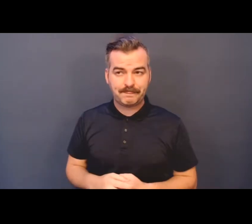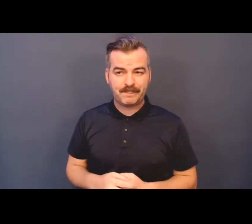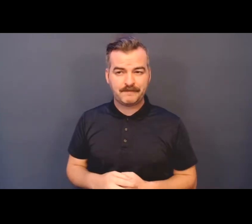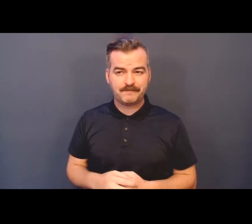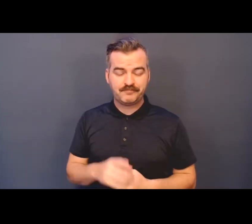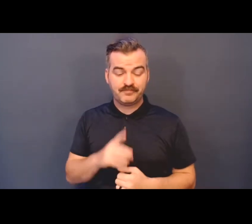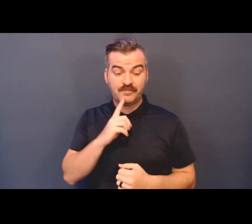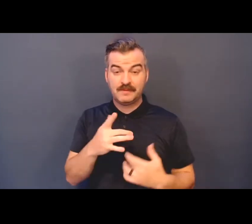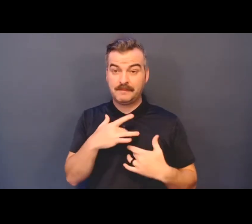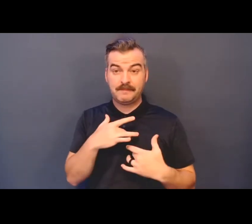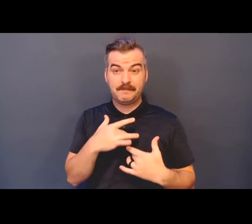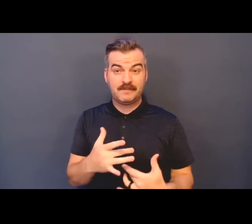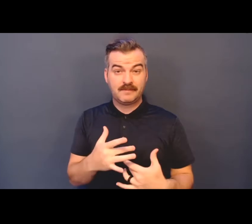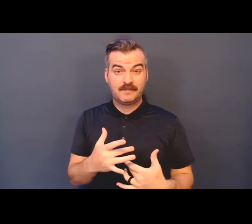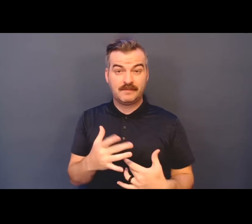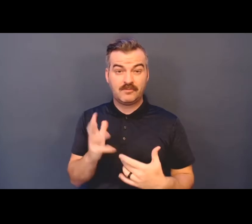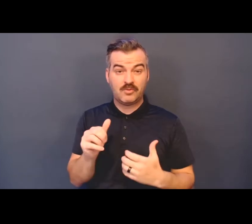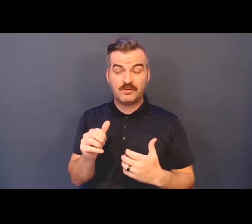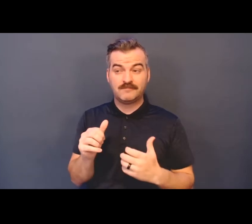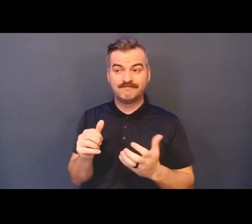patient centered communication, 15:10:56 do not lend to solving the unique